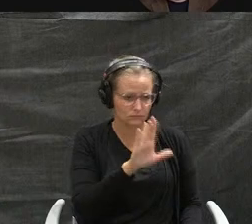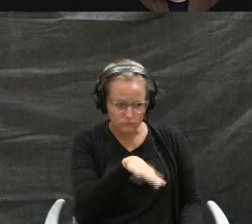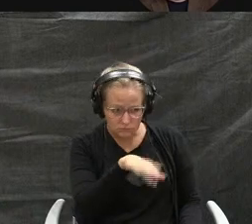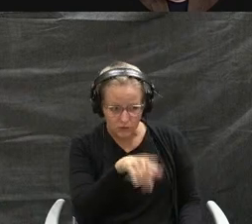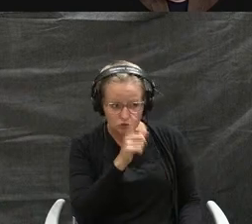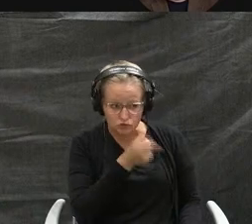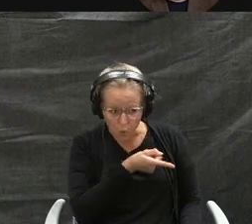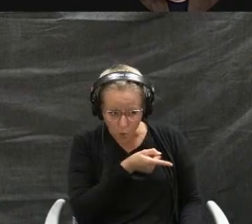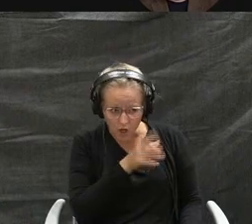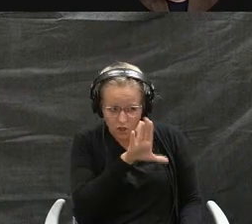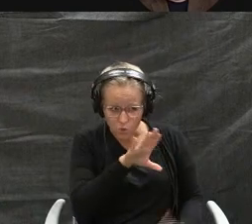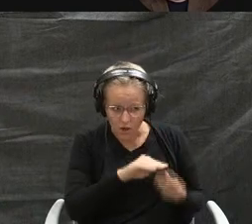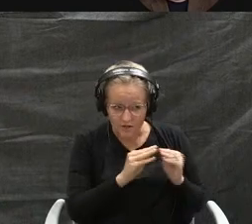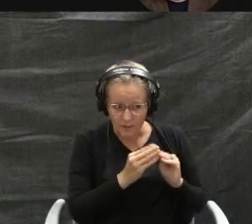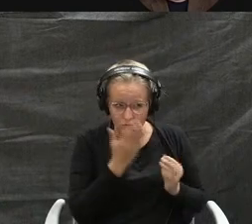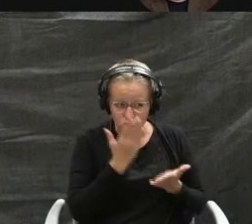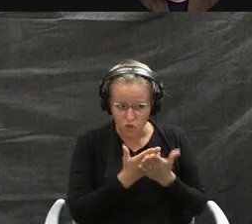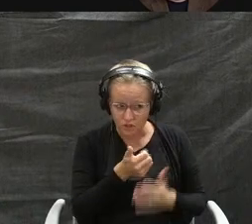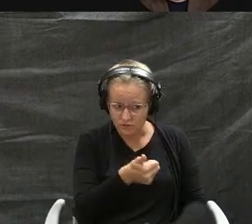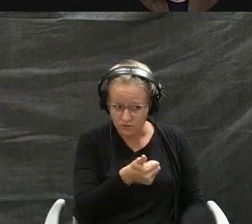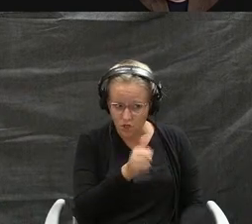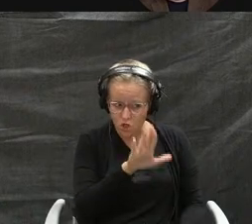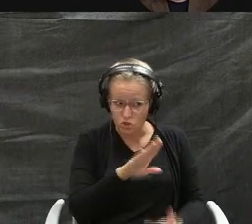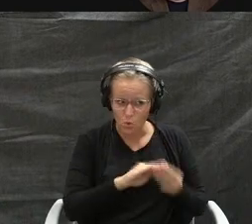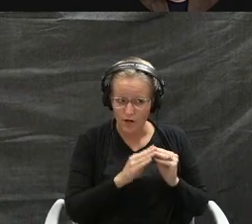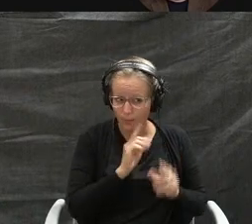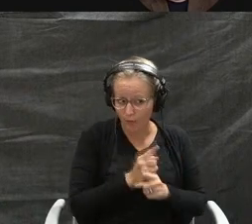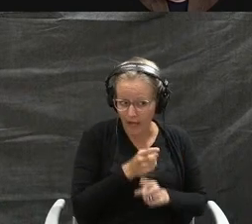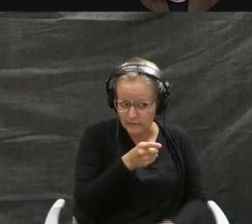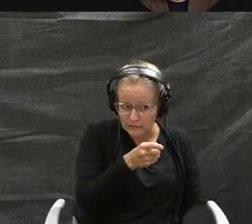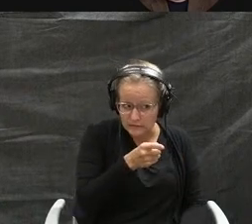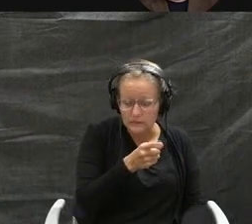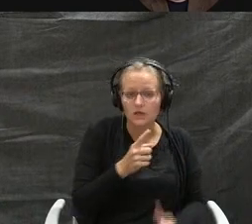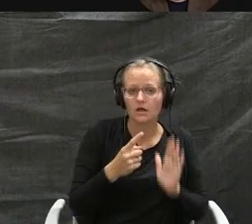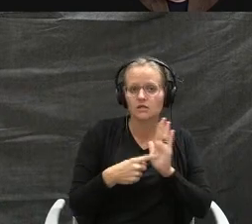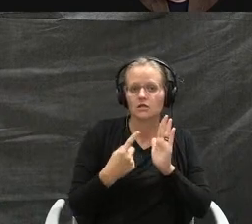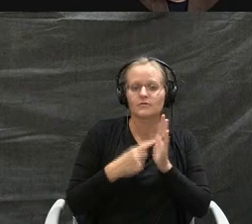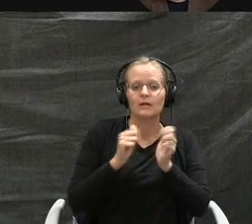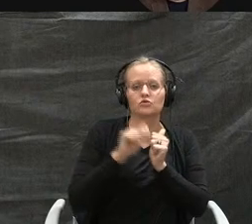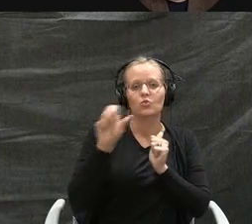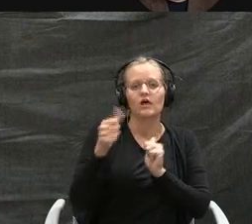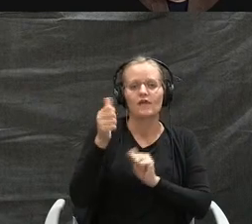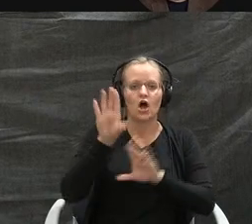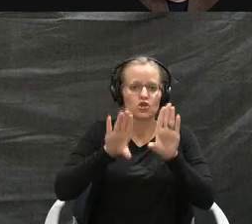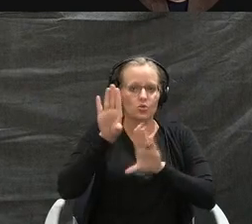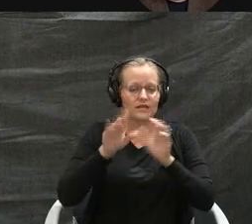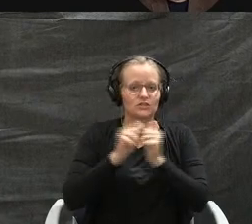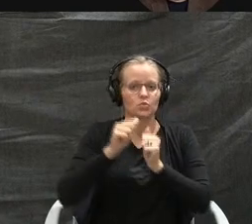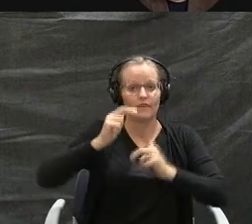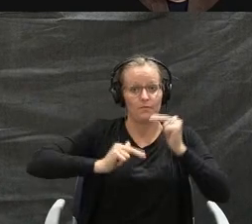numbers are good? And so on. Occasion on other bids when we were building things, we had a few things like that.